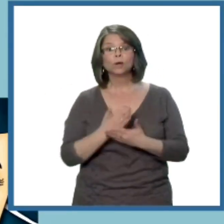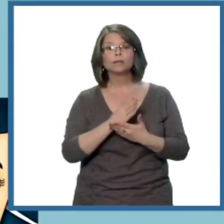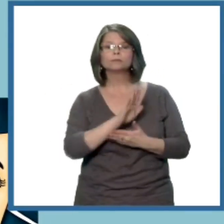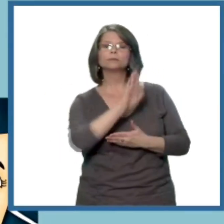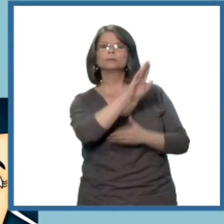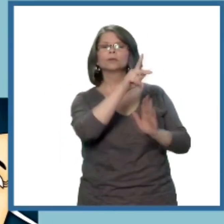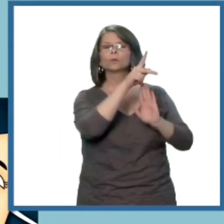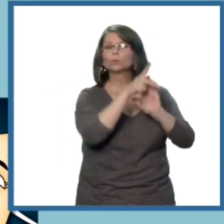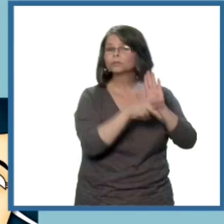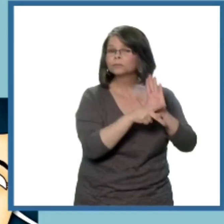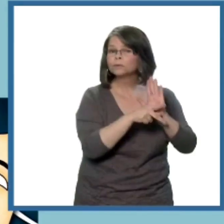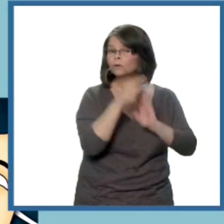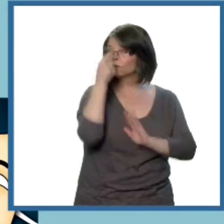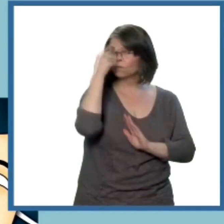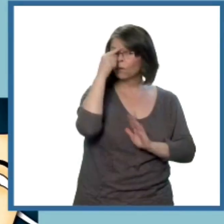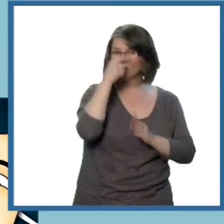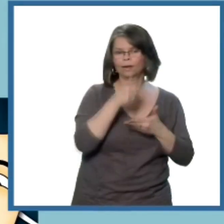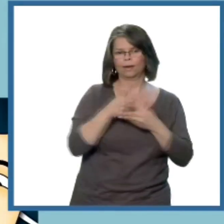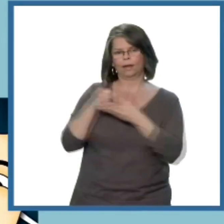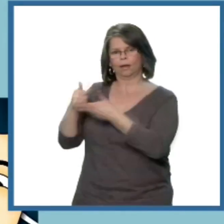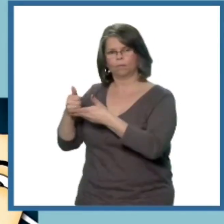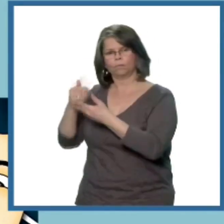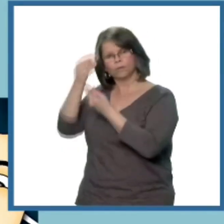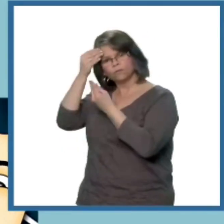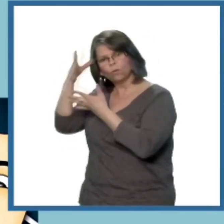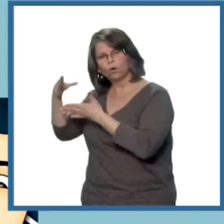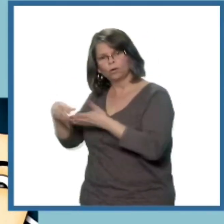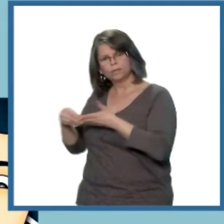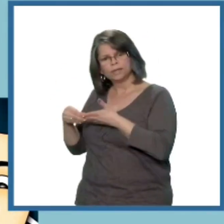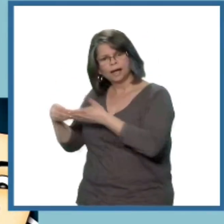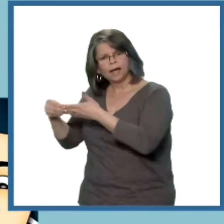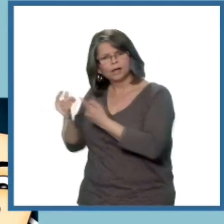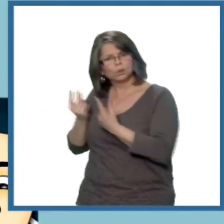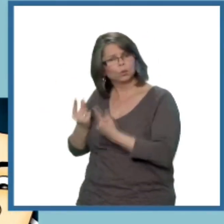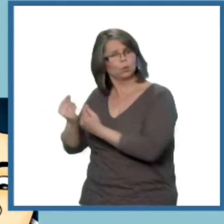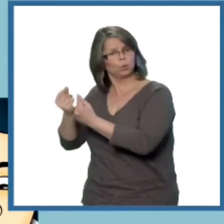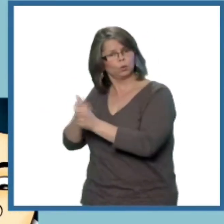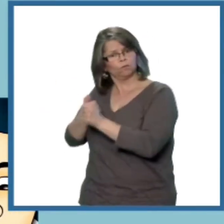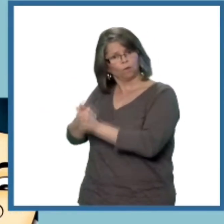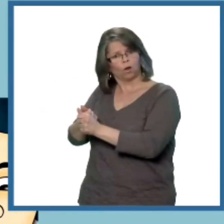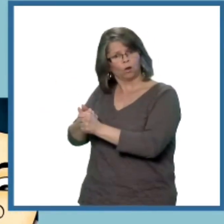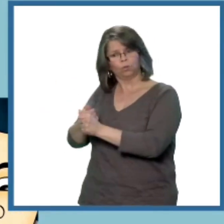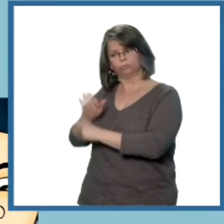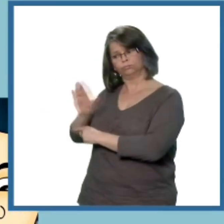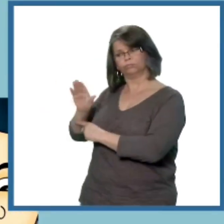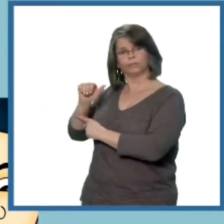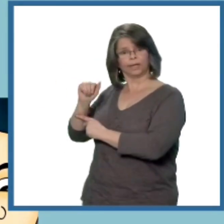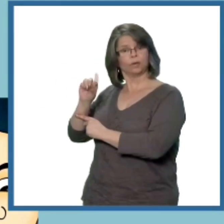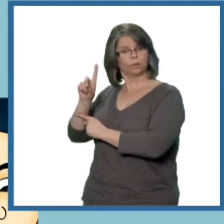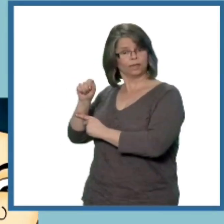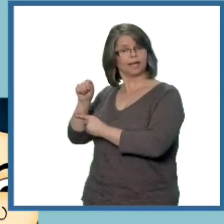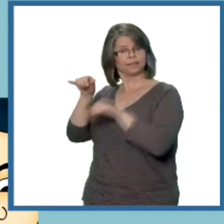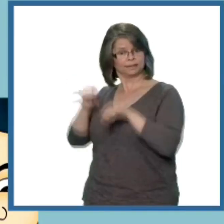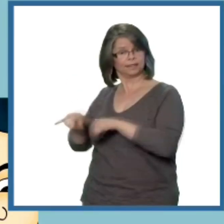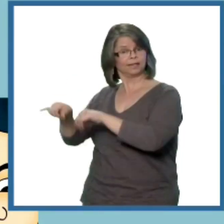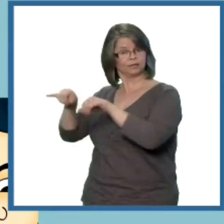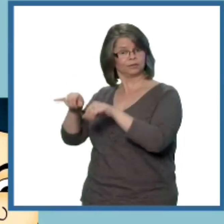with one or more employees in Ontario. Requirements depend on an organization's type and size.